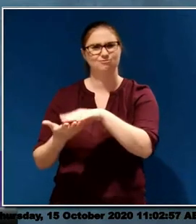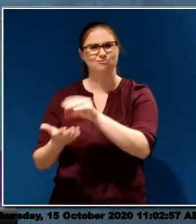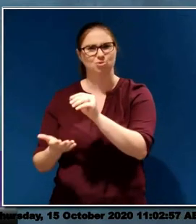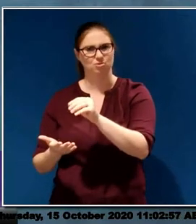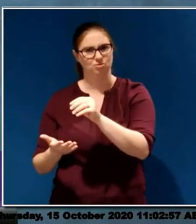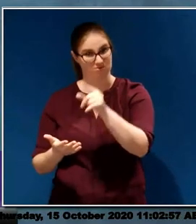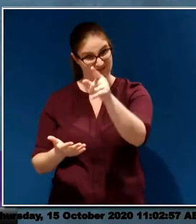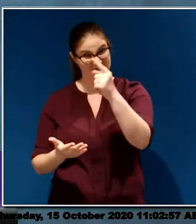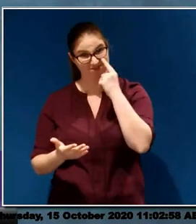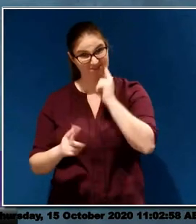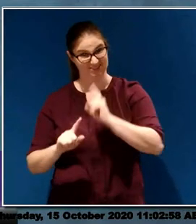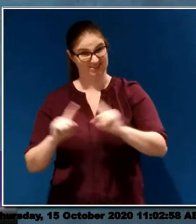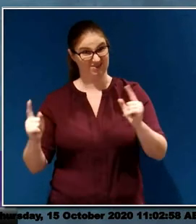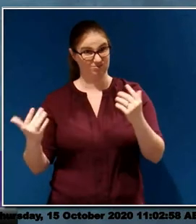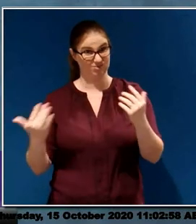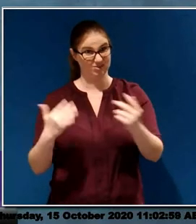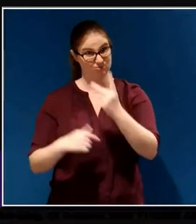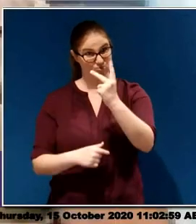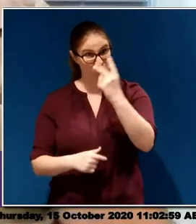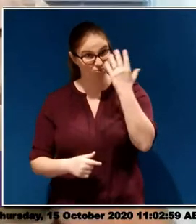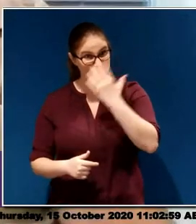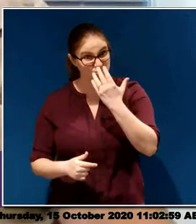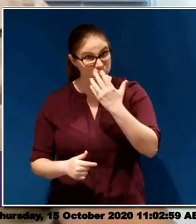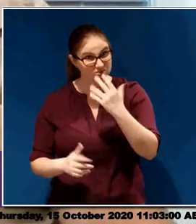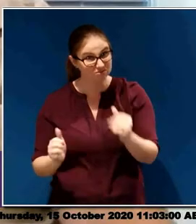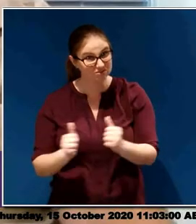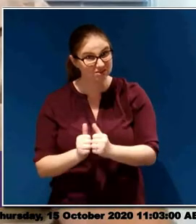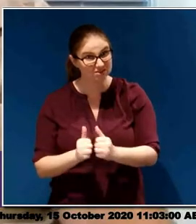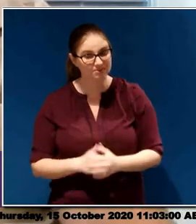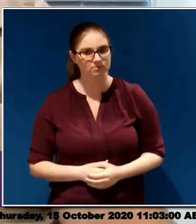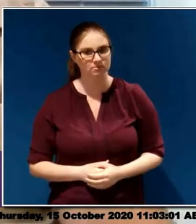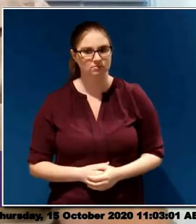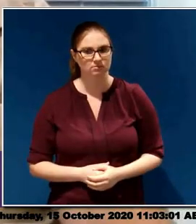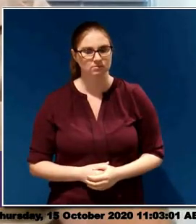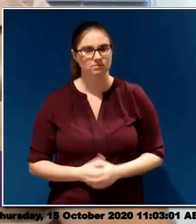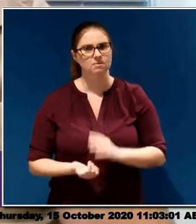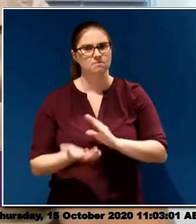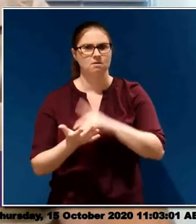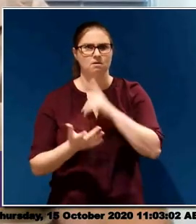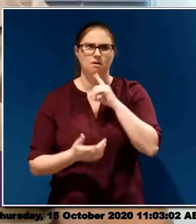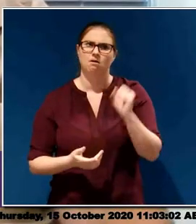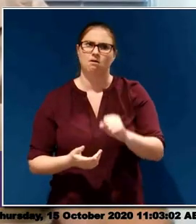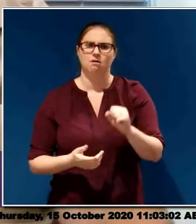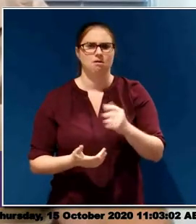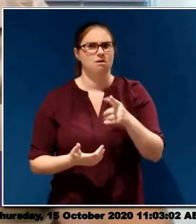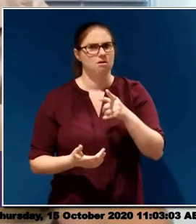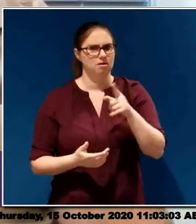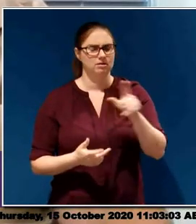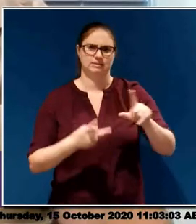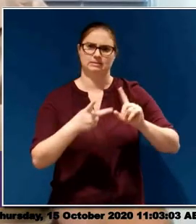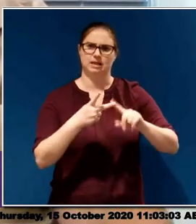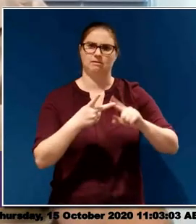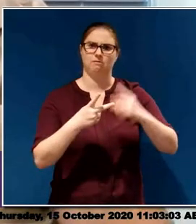Oh, yeah. Absolutely. They don't just look at Jack as a disability, they looked behind